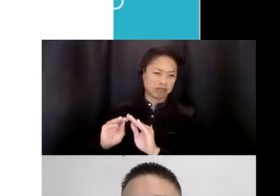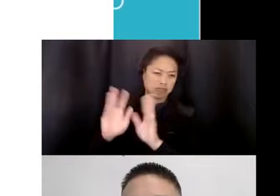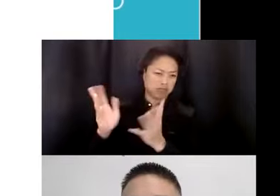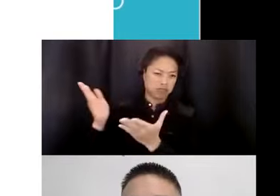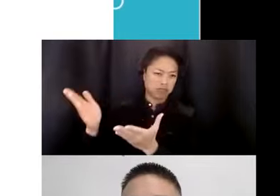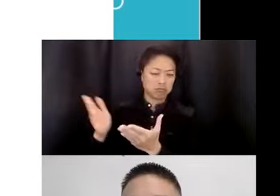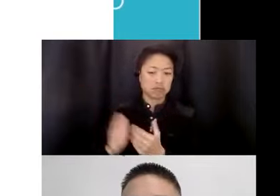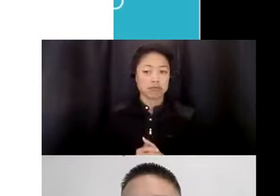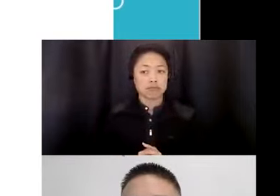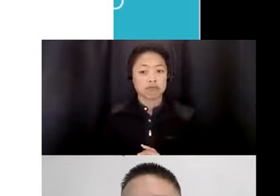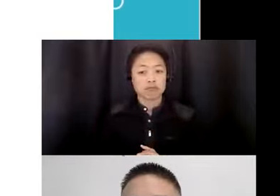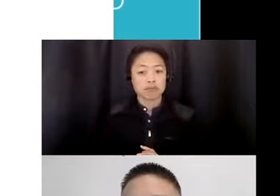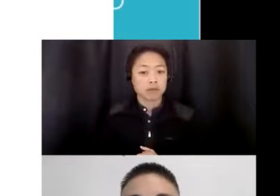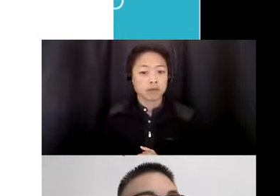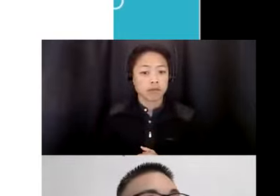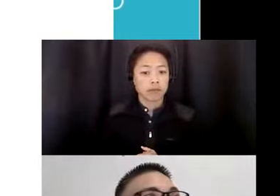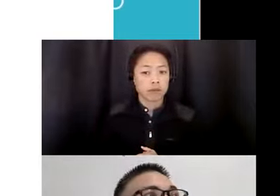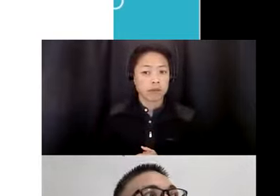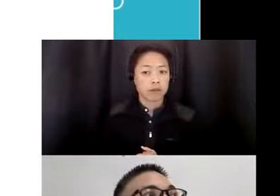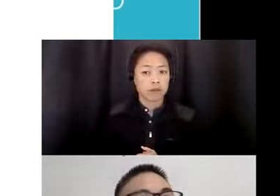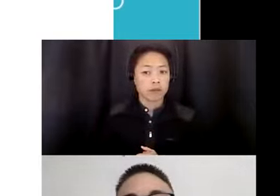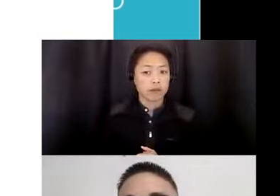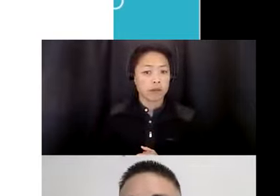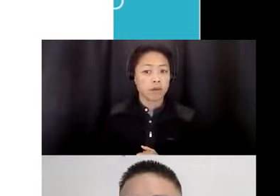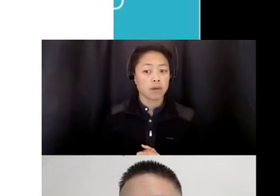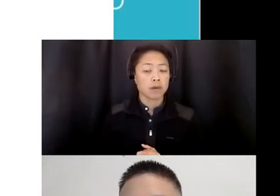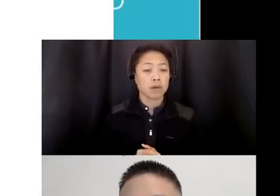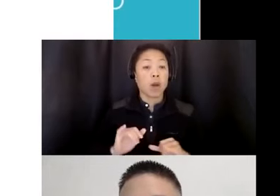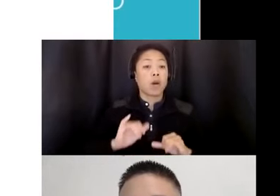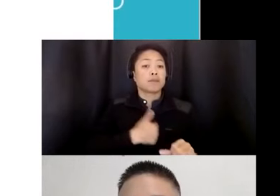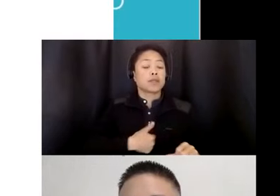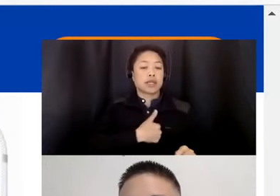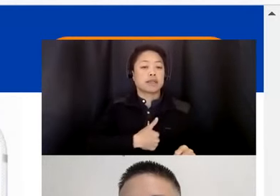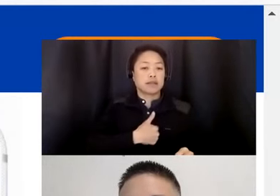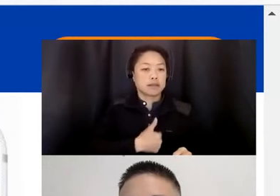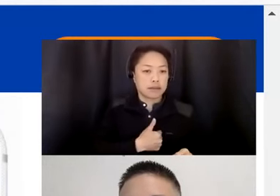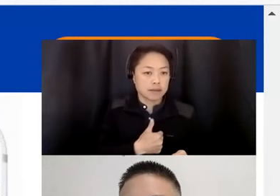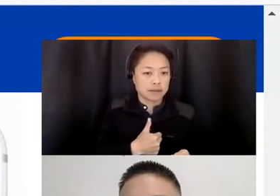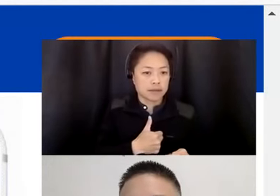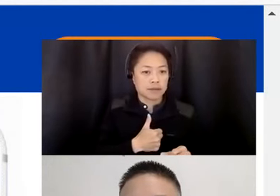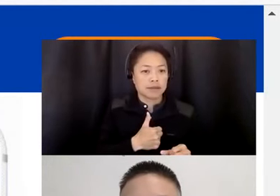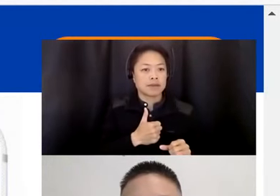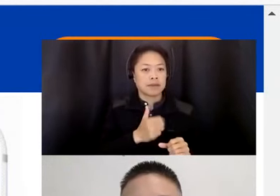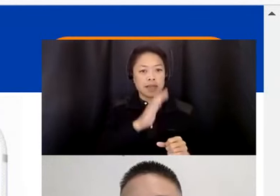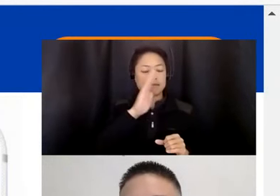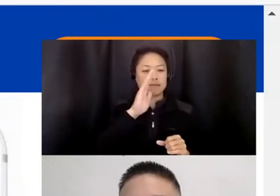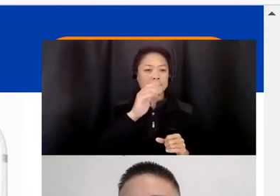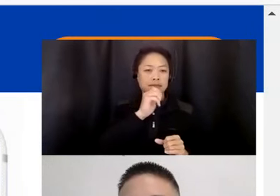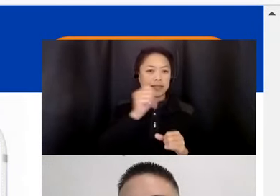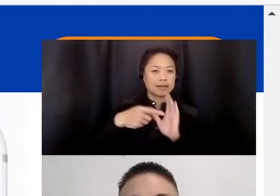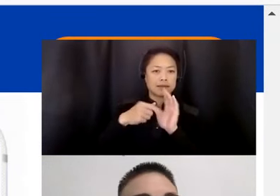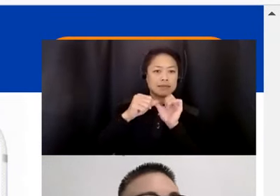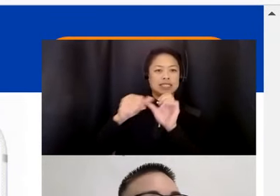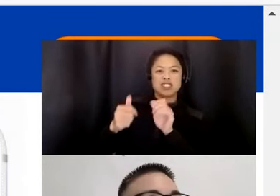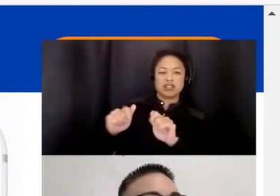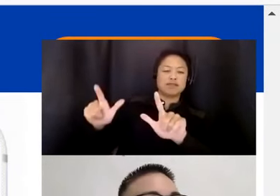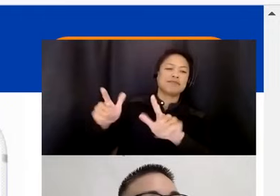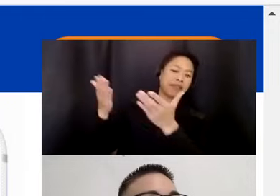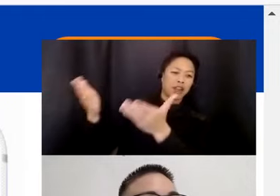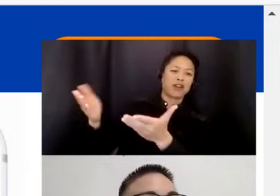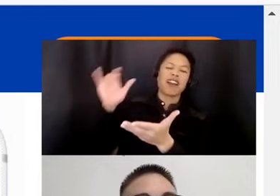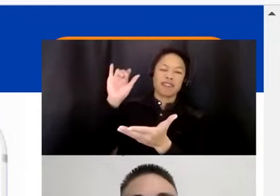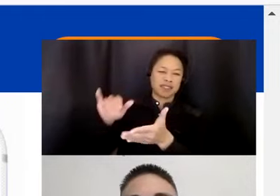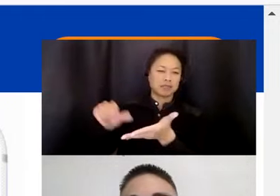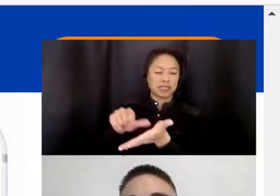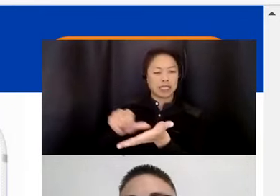I’ll also share that our team here at UPAC has some items as well that we can distribute all over